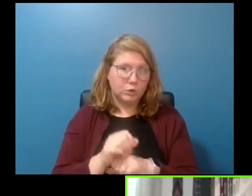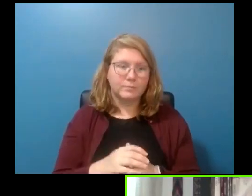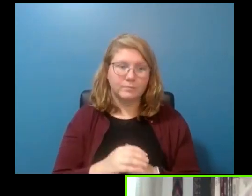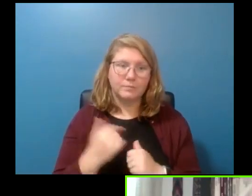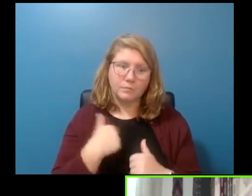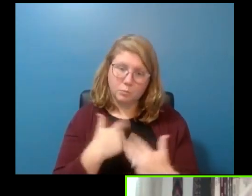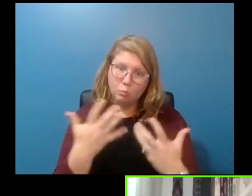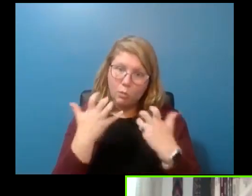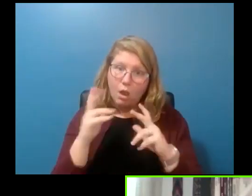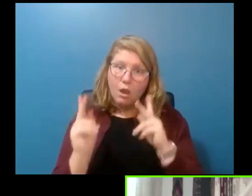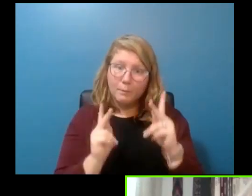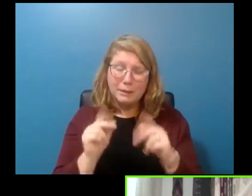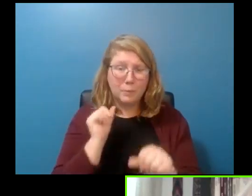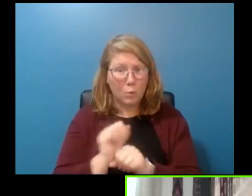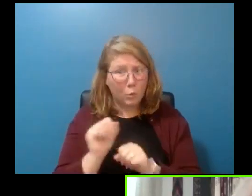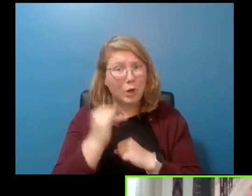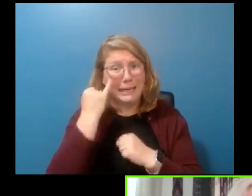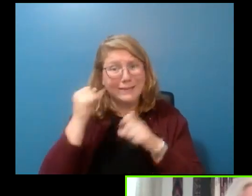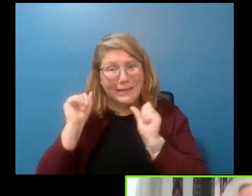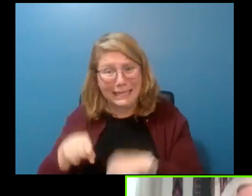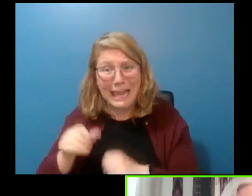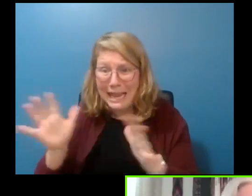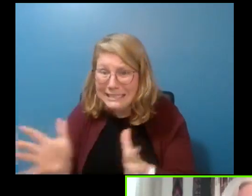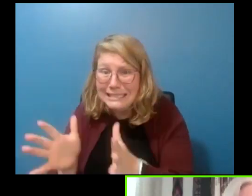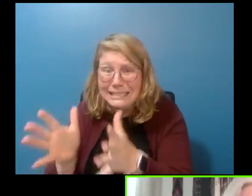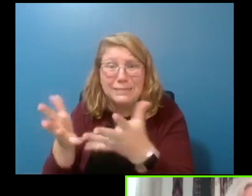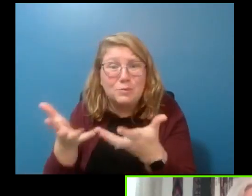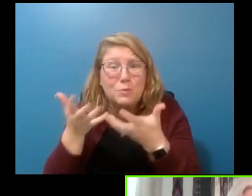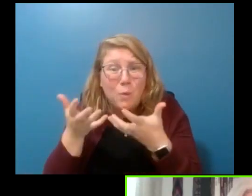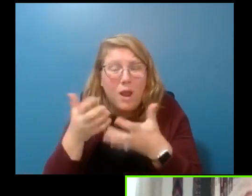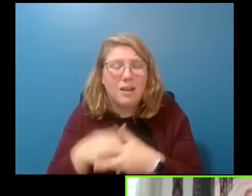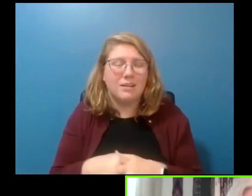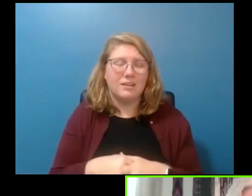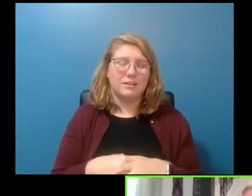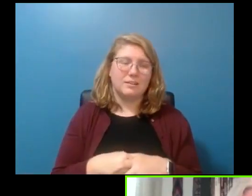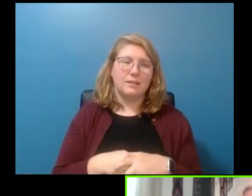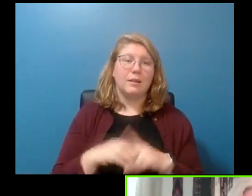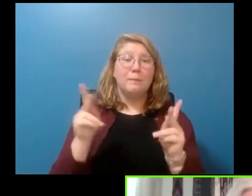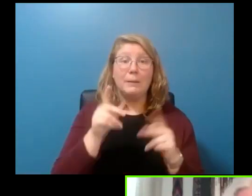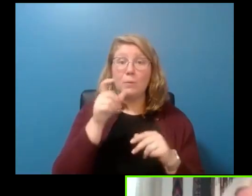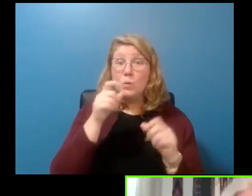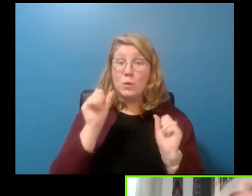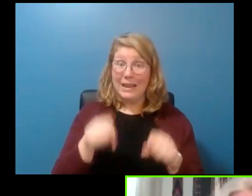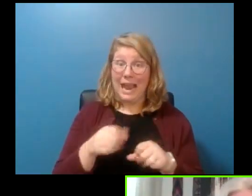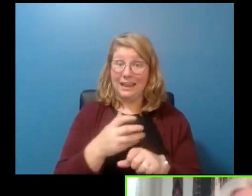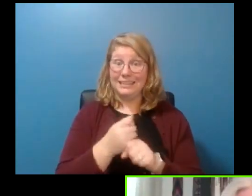in that way. So, thank you so Now, you and I had talked a